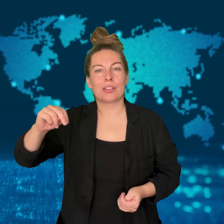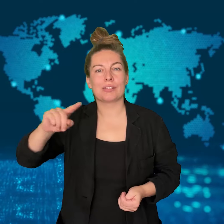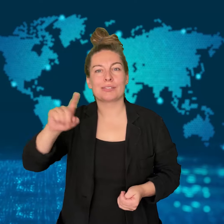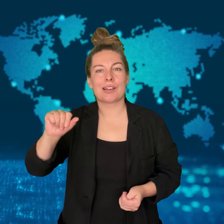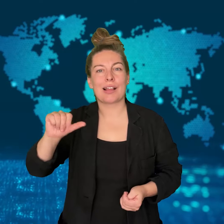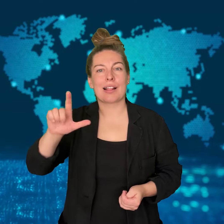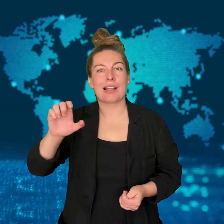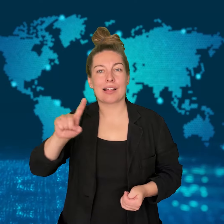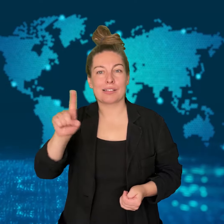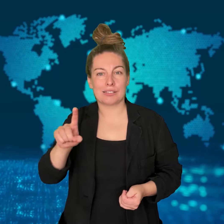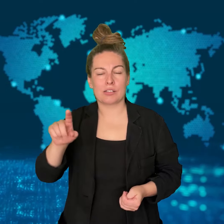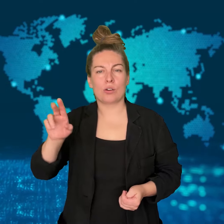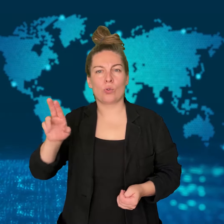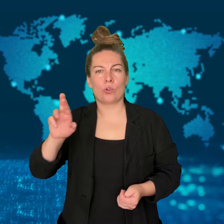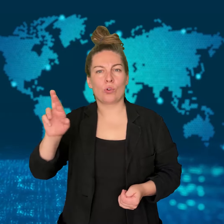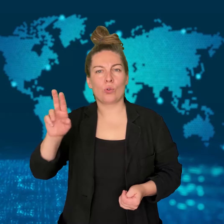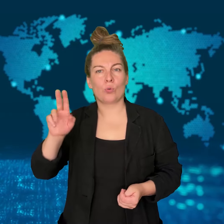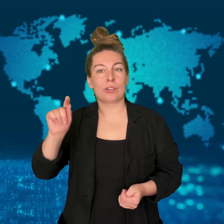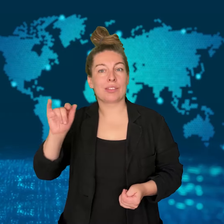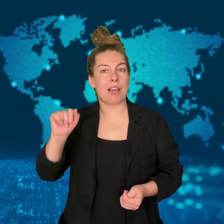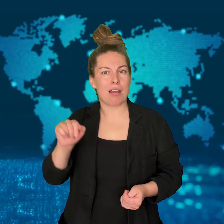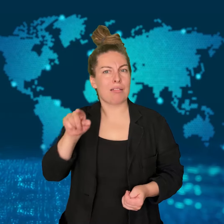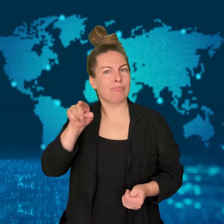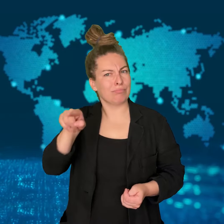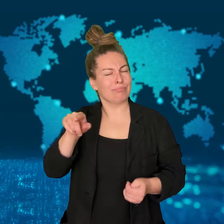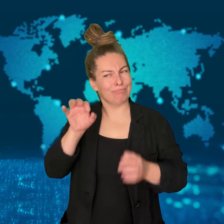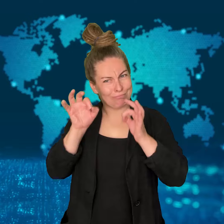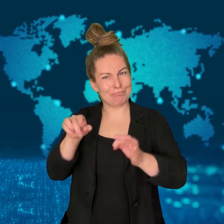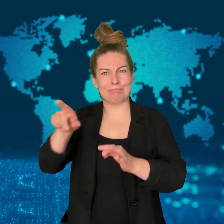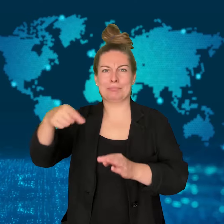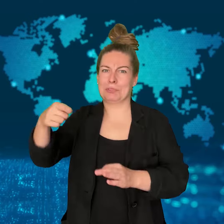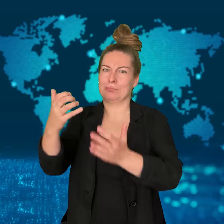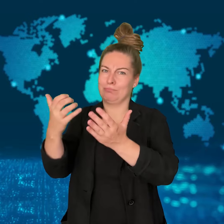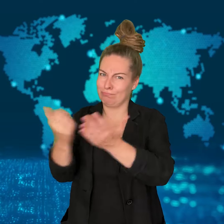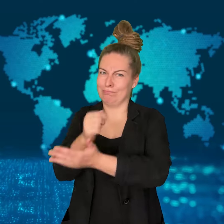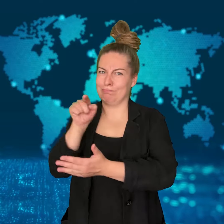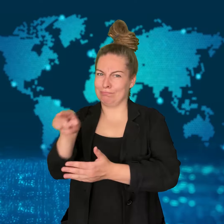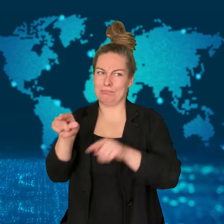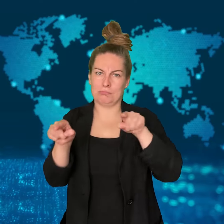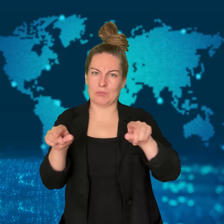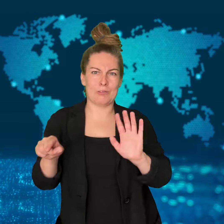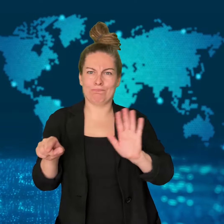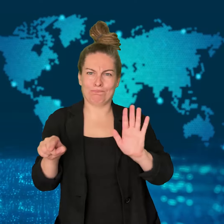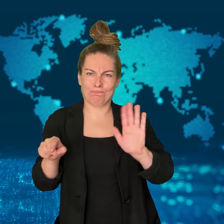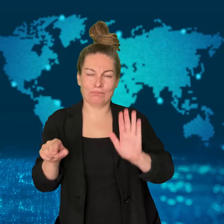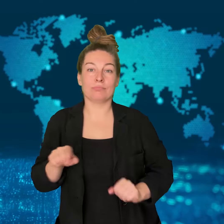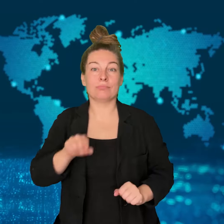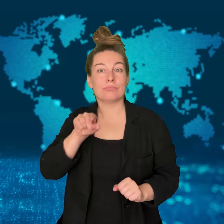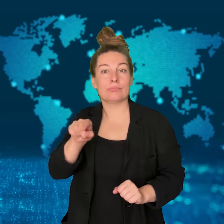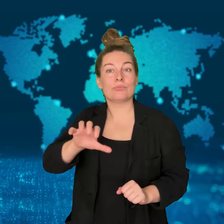However, Spain and the US recognized the opposition candidate,